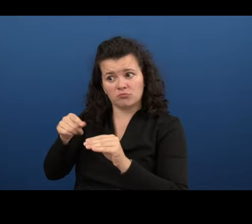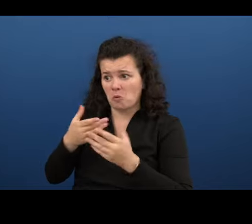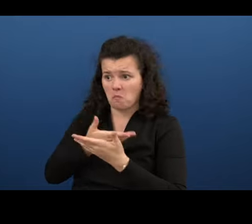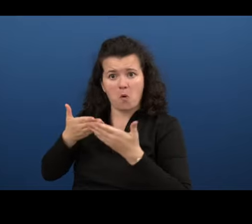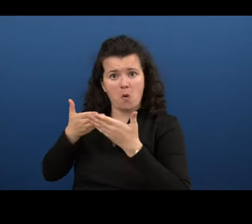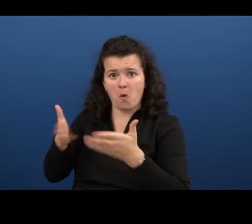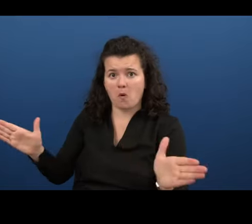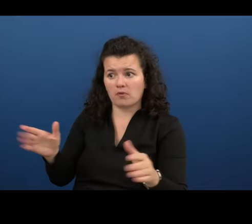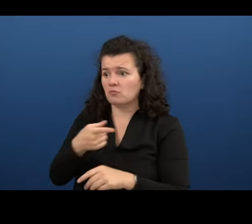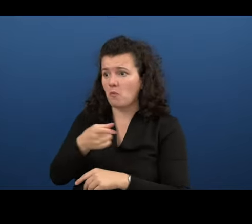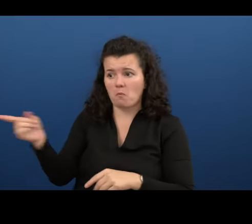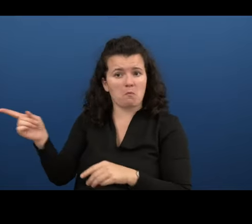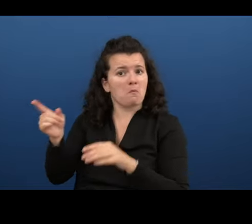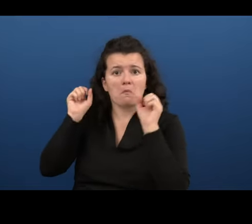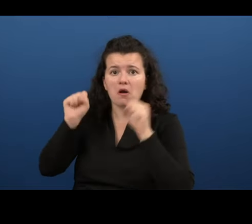apply. 14:26:58 And the real difference i think is